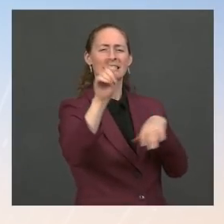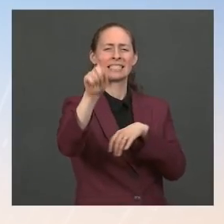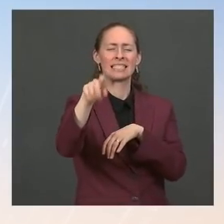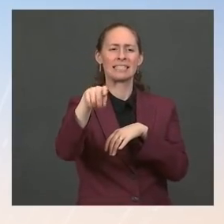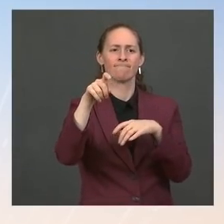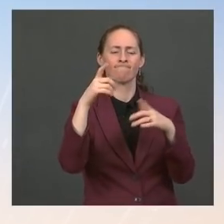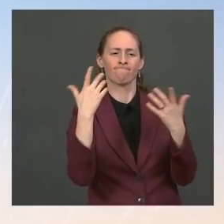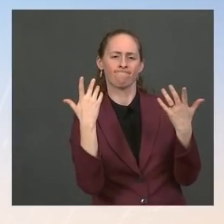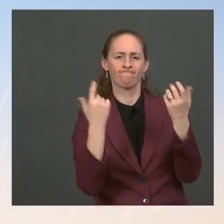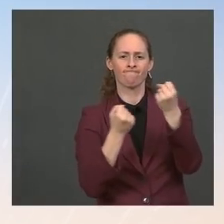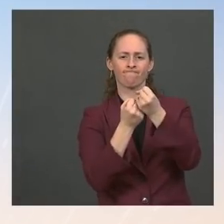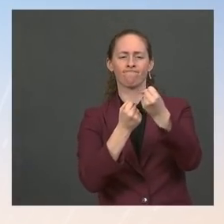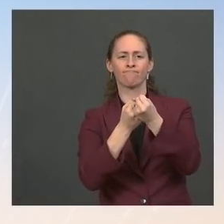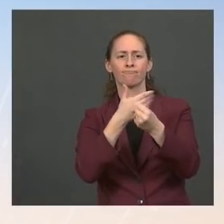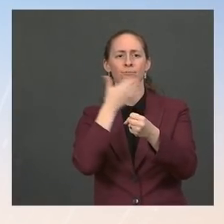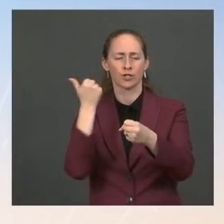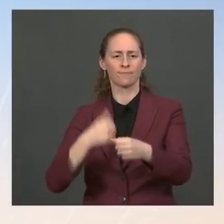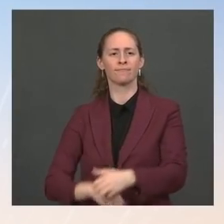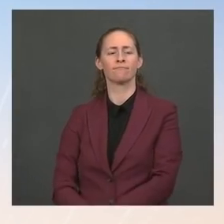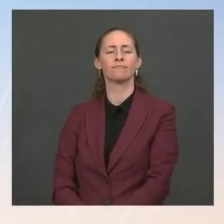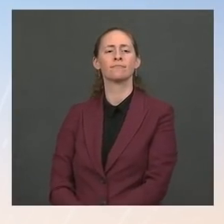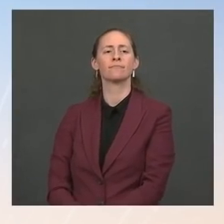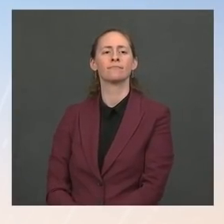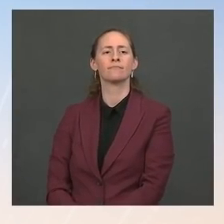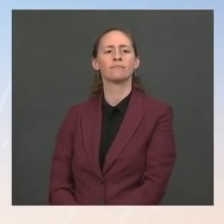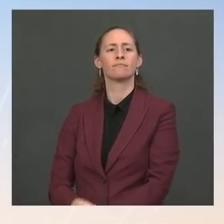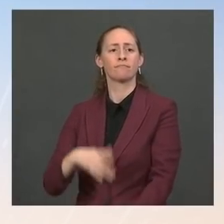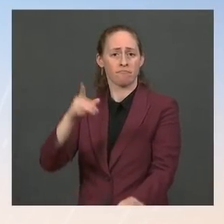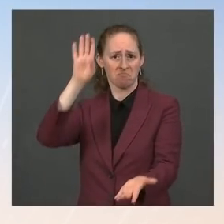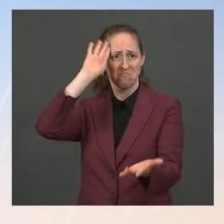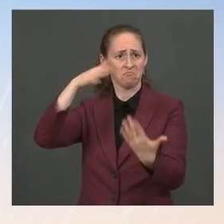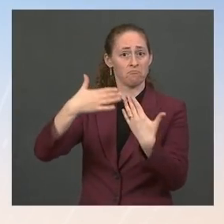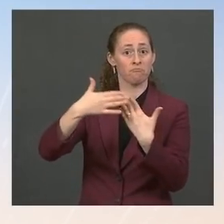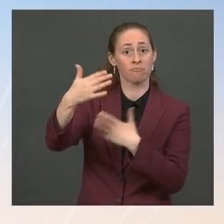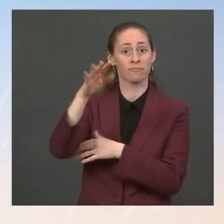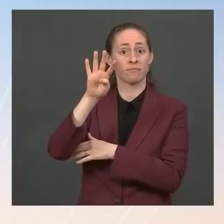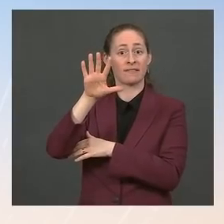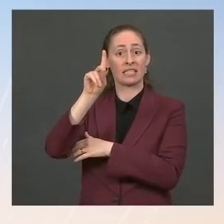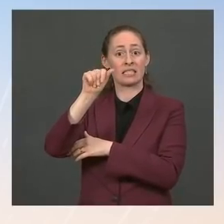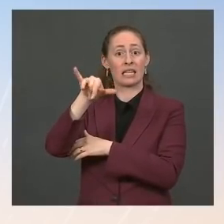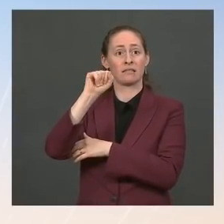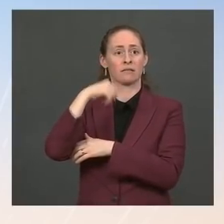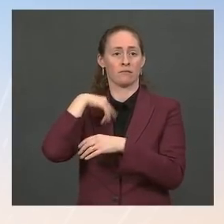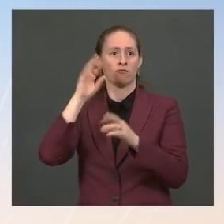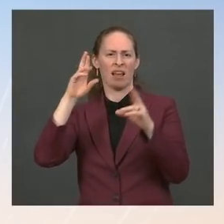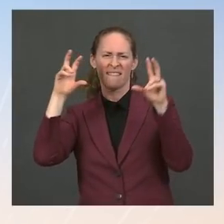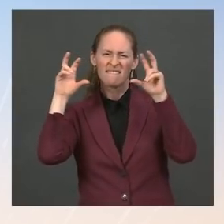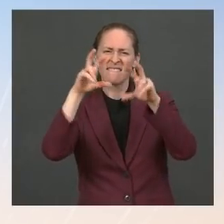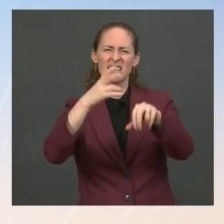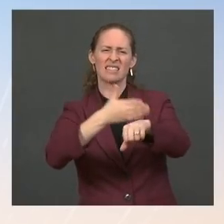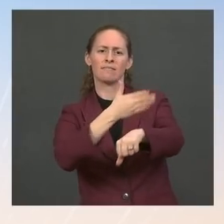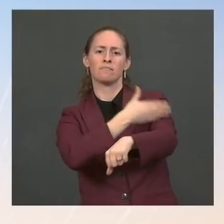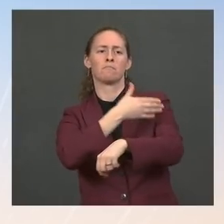we'll be launching $240 million in grants to improve ports. And in the weeks and months that follow, billions of dollars of additional money